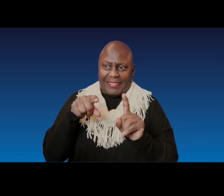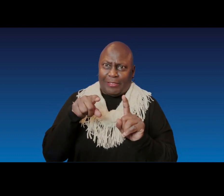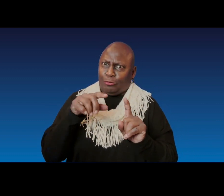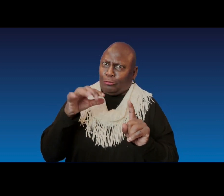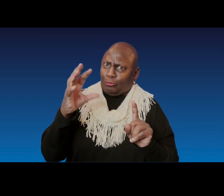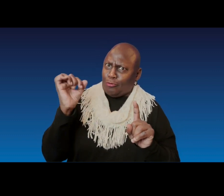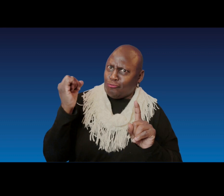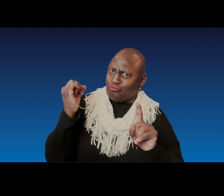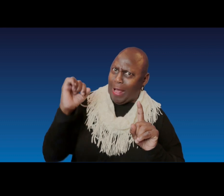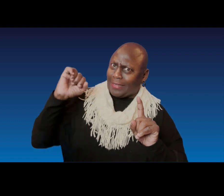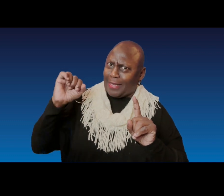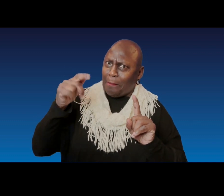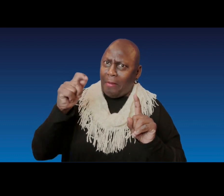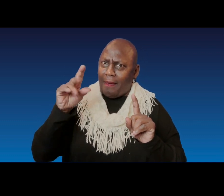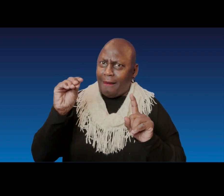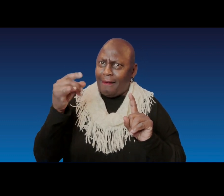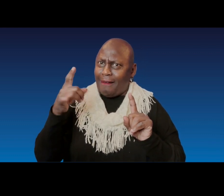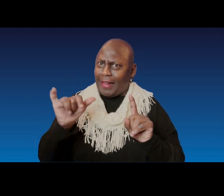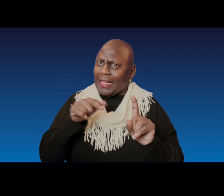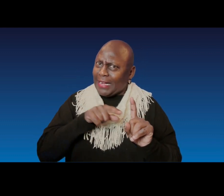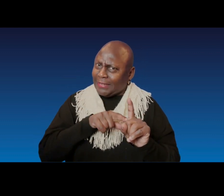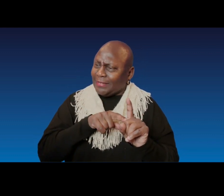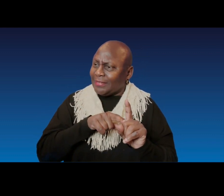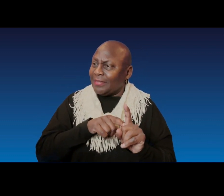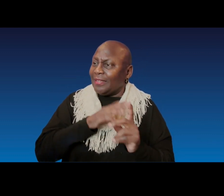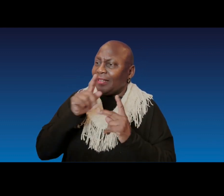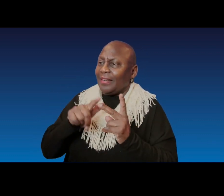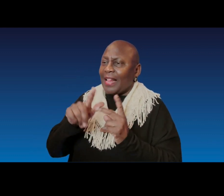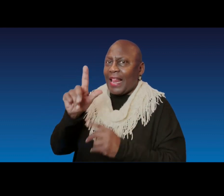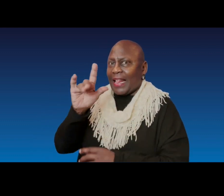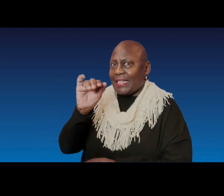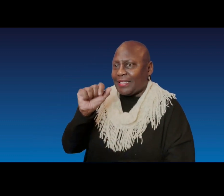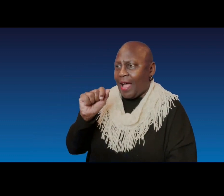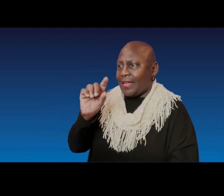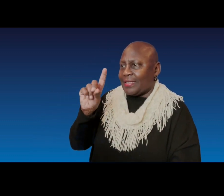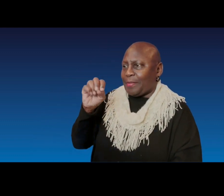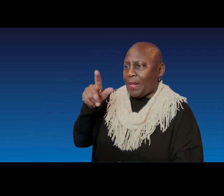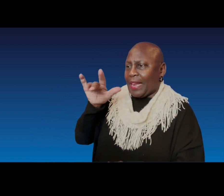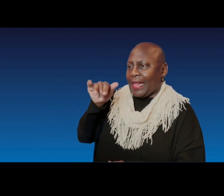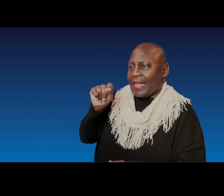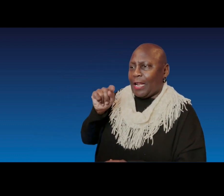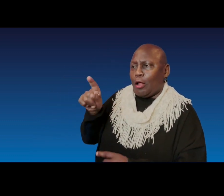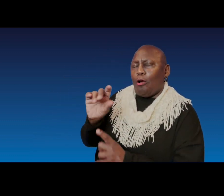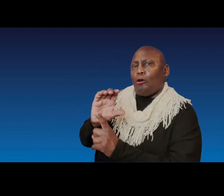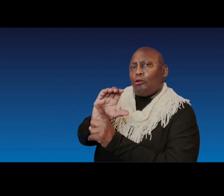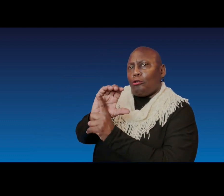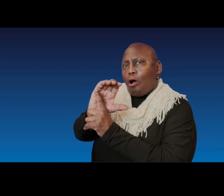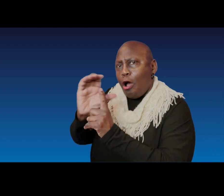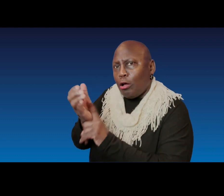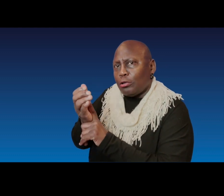This is one of my favorite books by Paulo Frady. He writes about radical pedagogy.